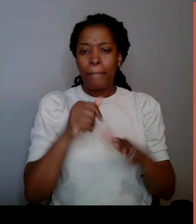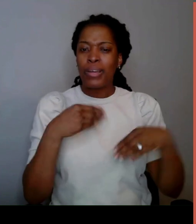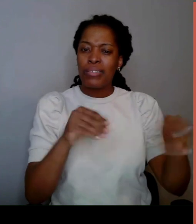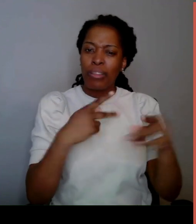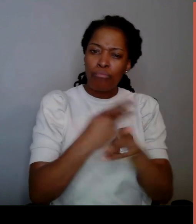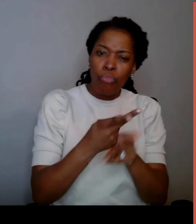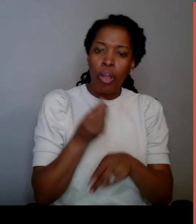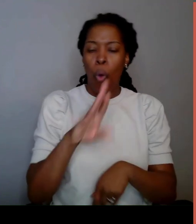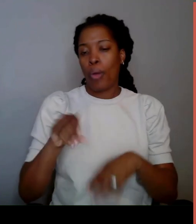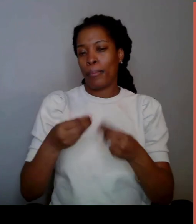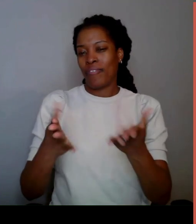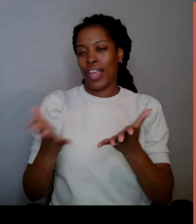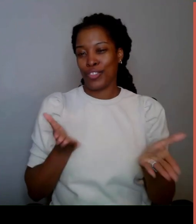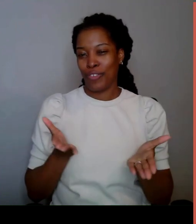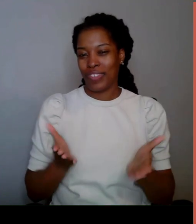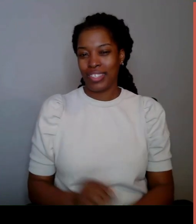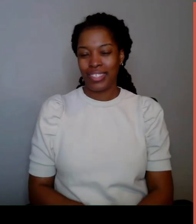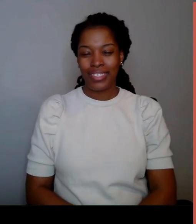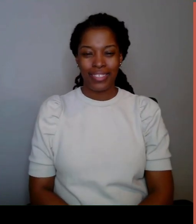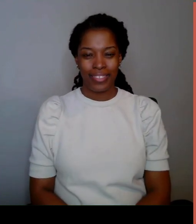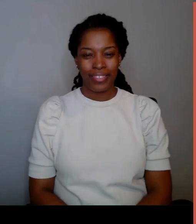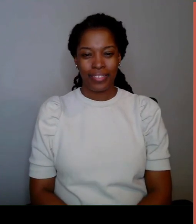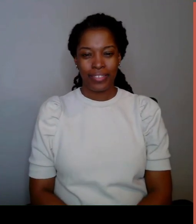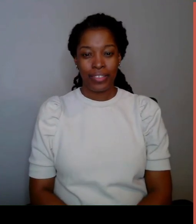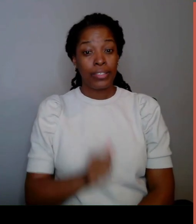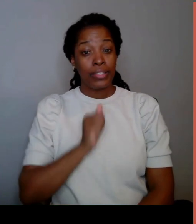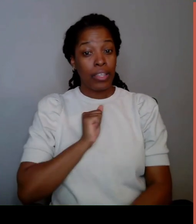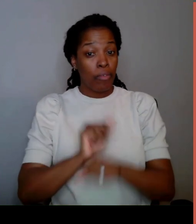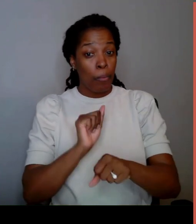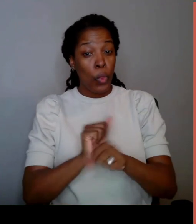self-employment examples There are many types of self-employment,